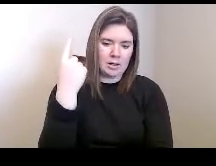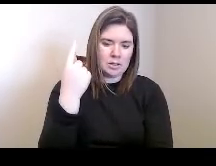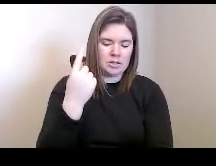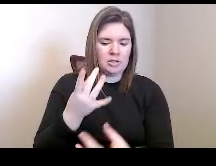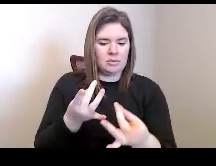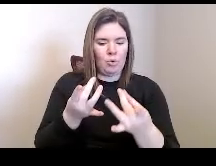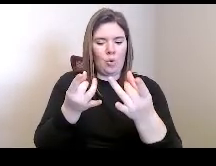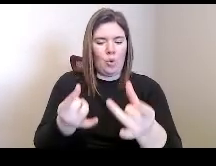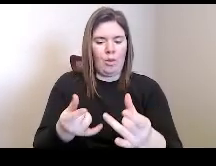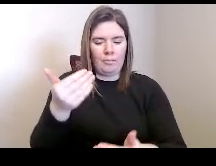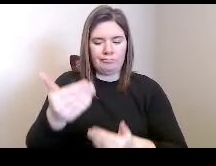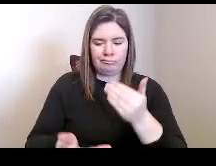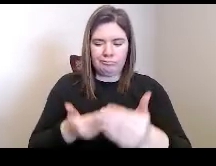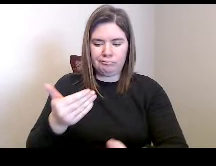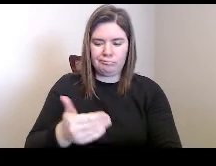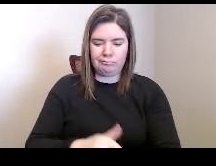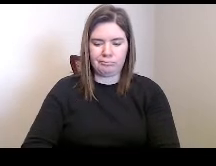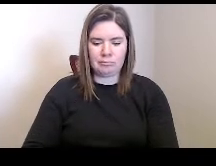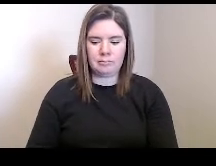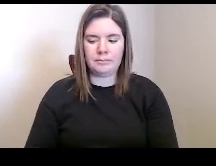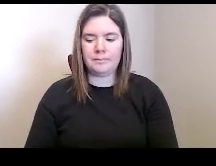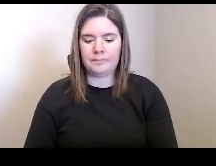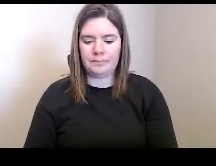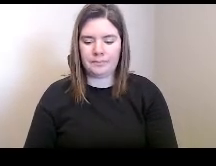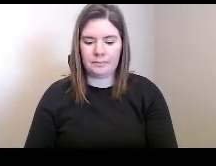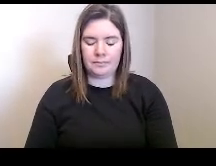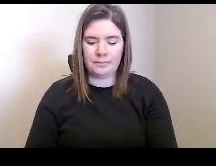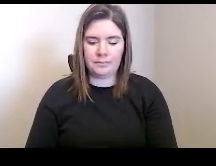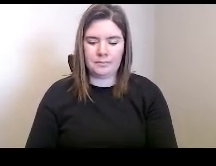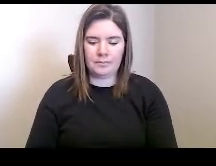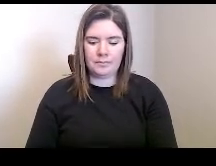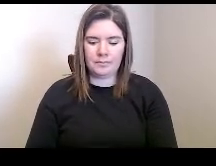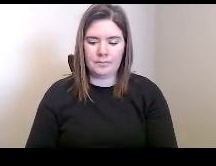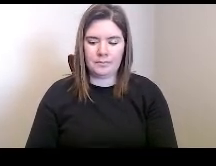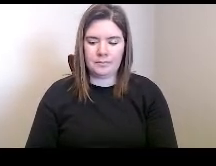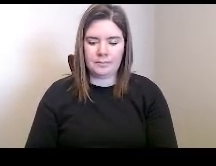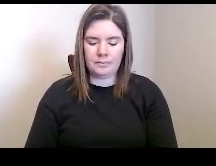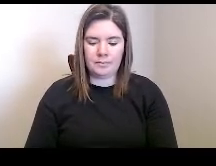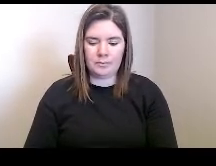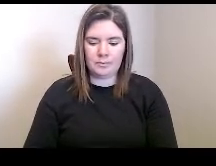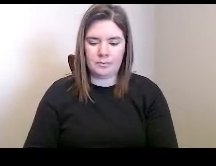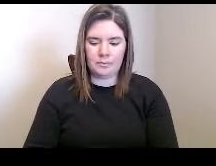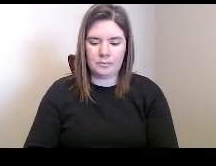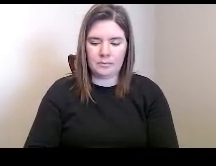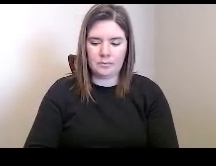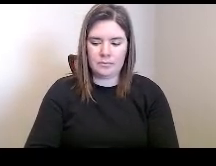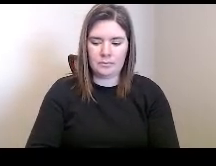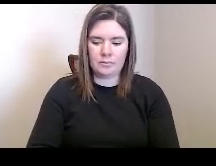So that would mean things like not skipping a heading level. For example, go to heading level 1-- the next time you see a heading you'd